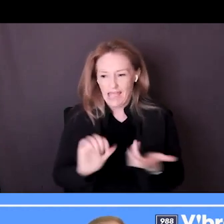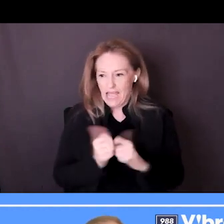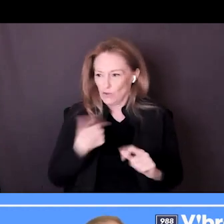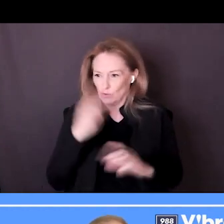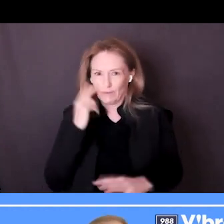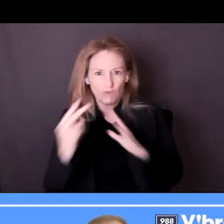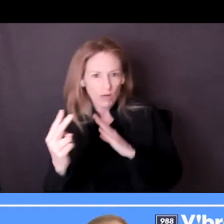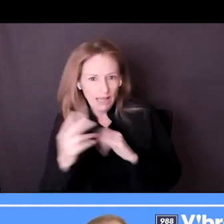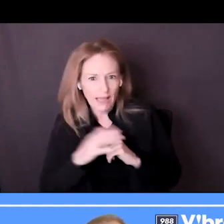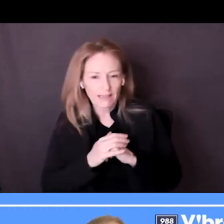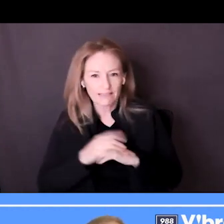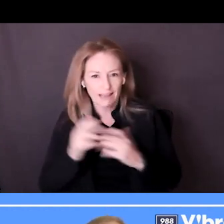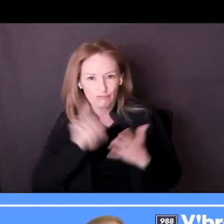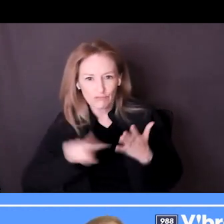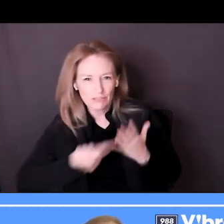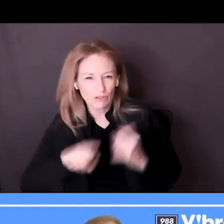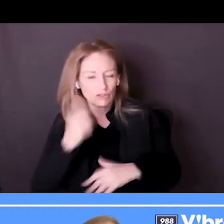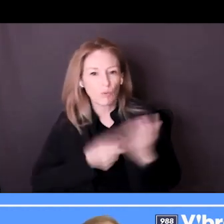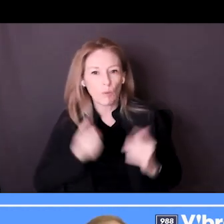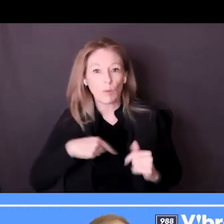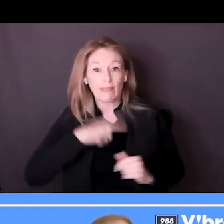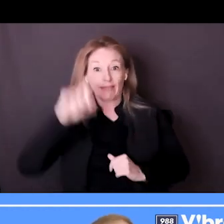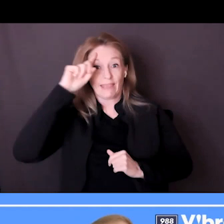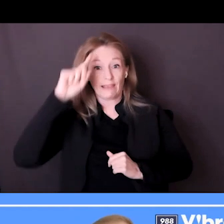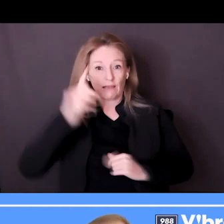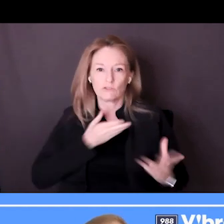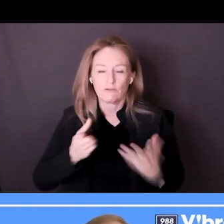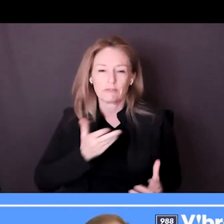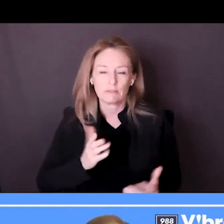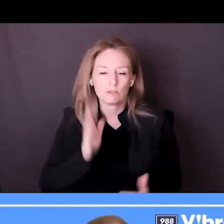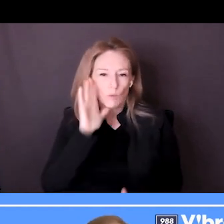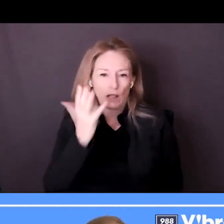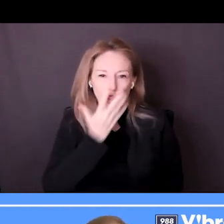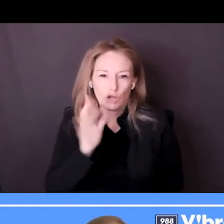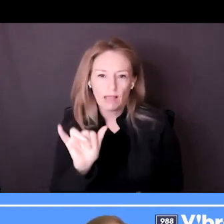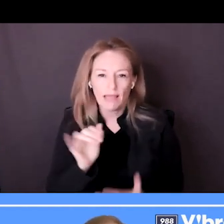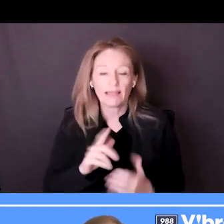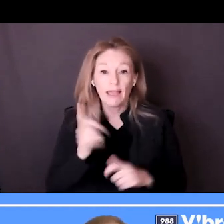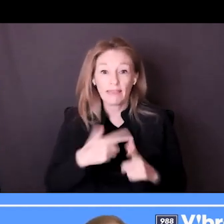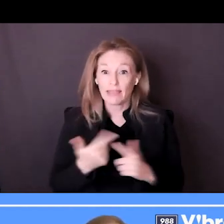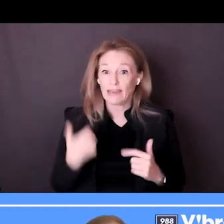FOR THE SERVICES AND HOW DO WE LAND WITH ENOUGH CAPACITY TO MAKE